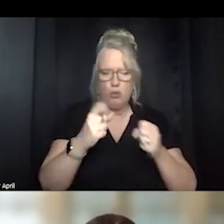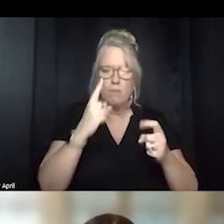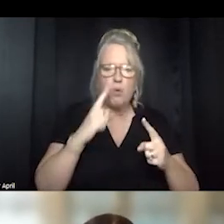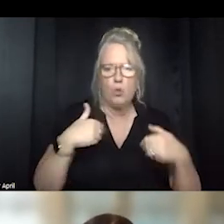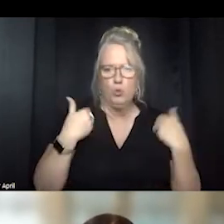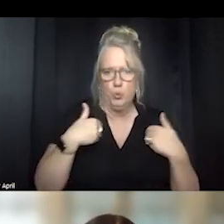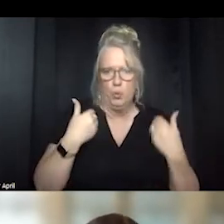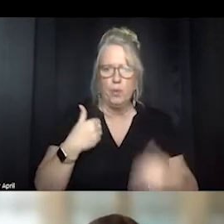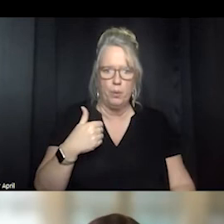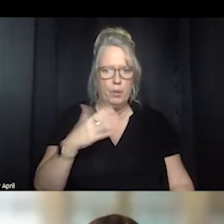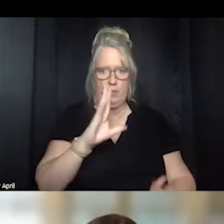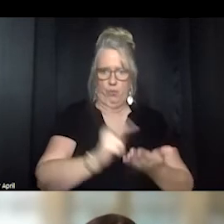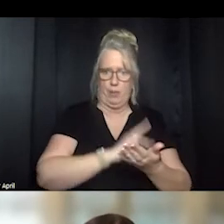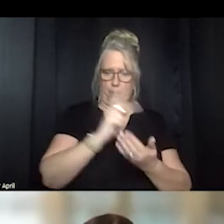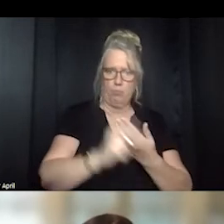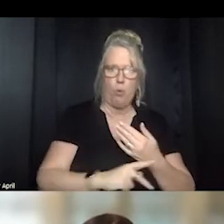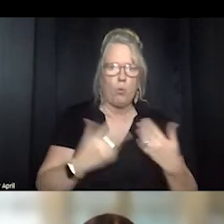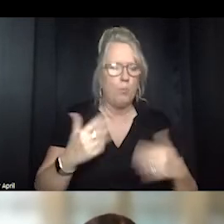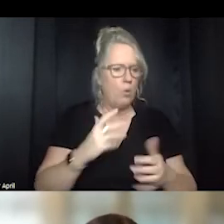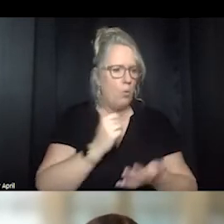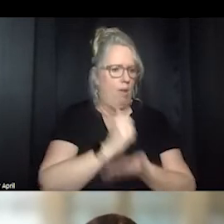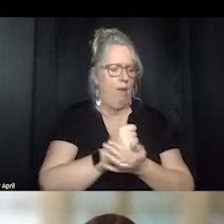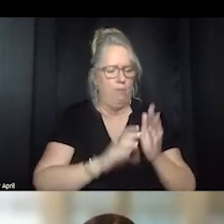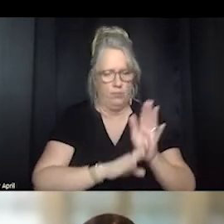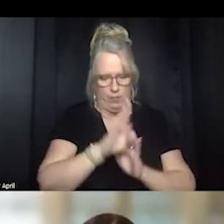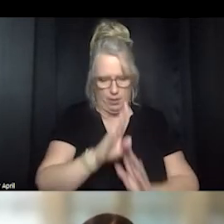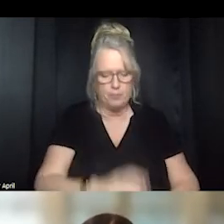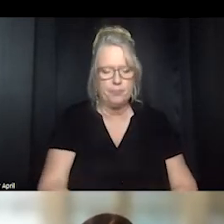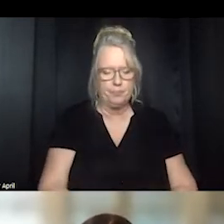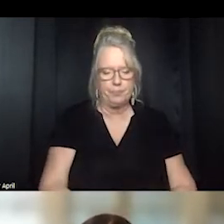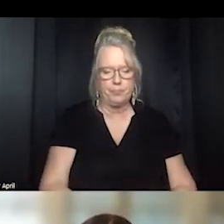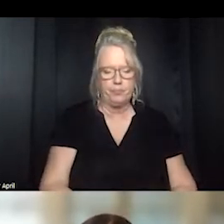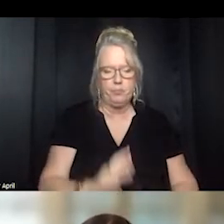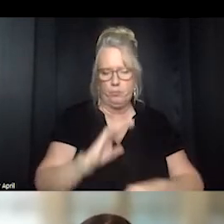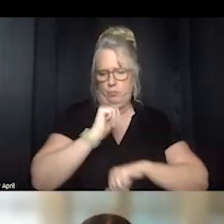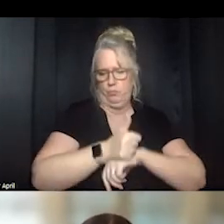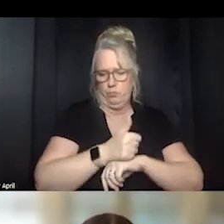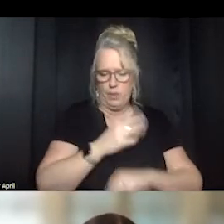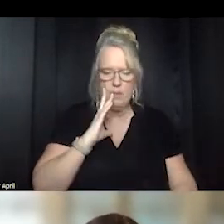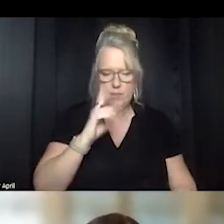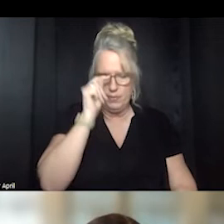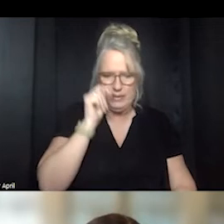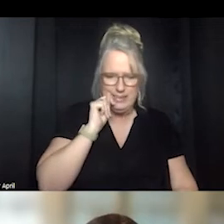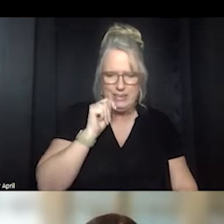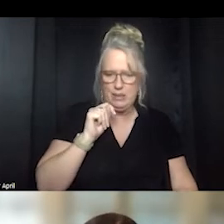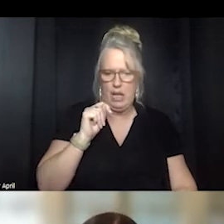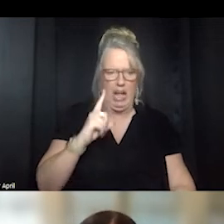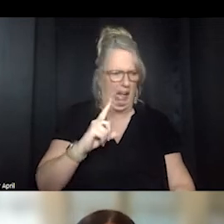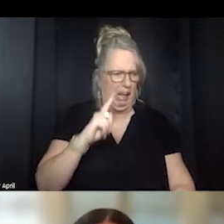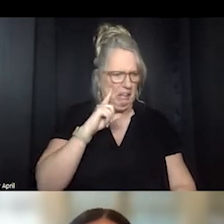IS A PROGRAM THAT HE HELPED TO DEVELOP. THAT WAS LAUNCHED BY ATTORNEY, LEE THAT THERE ROE, IN 2010.